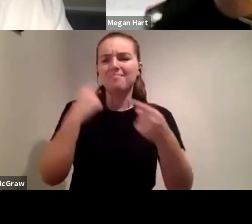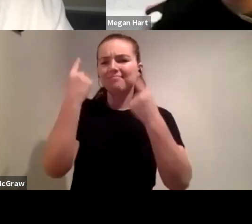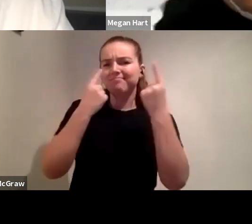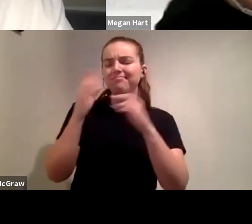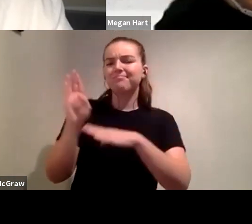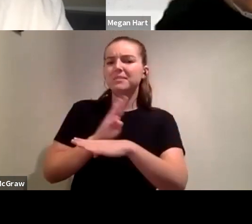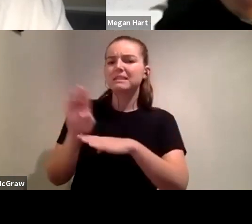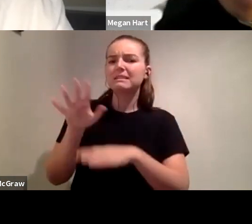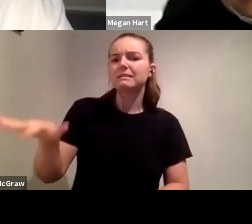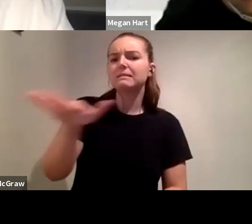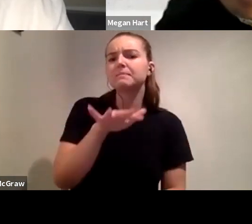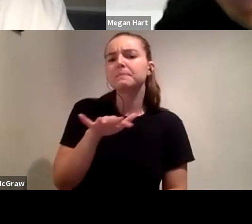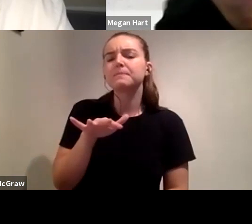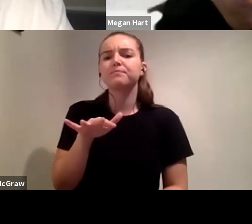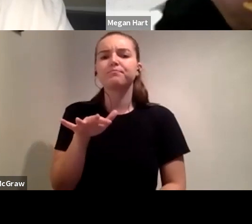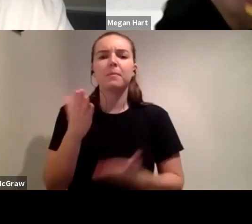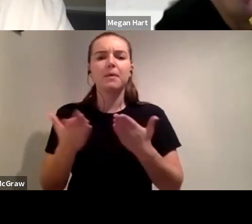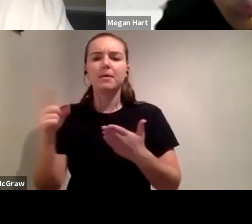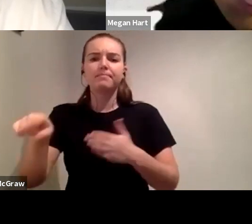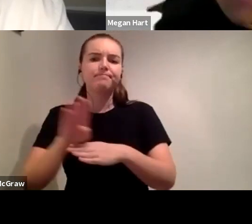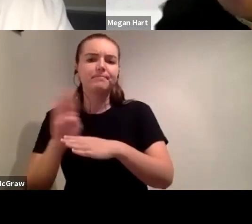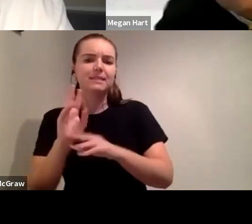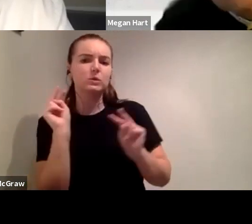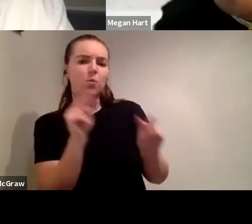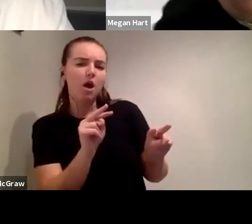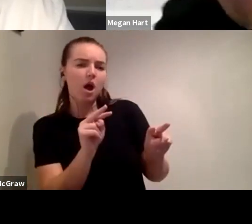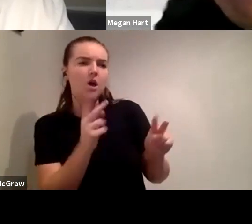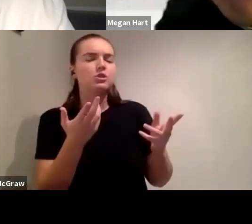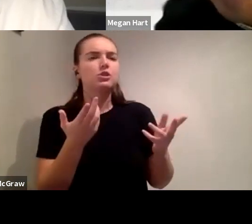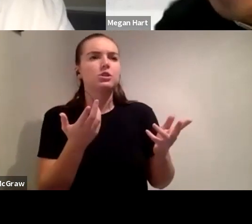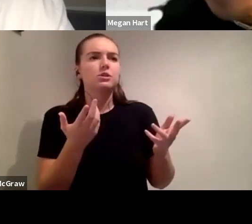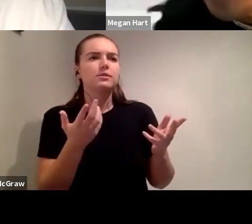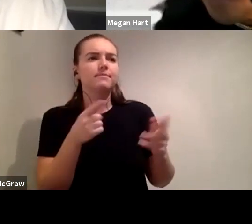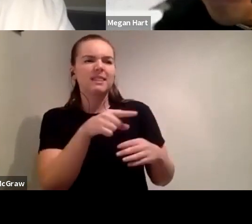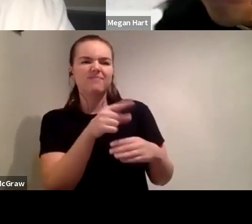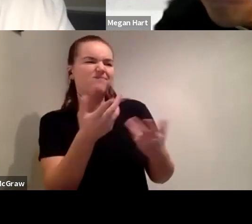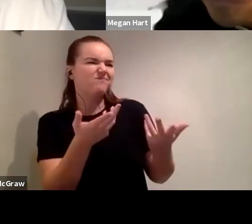I have one follow-up question that we did not prepare you for.